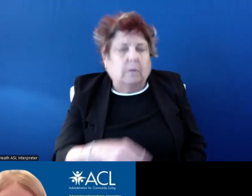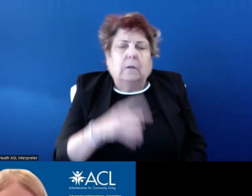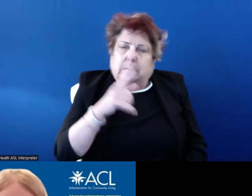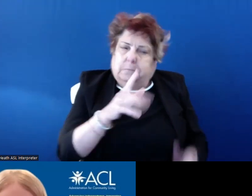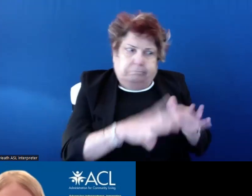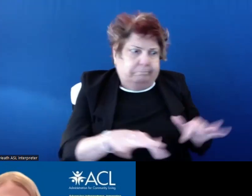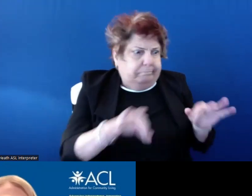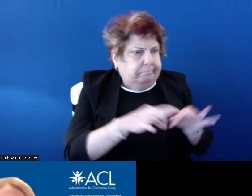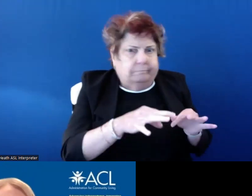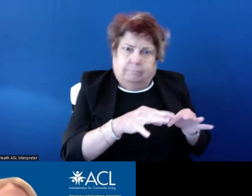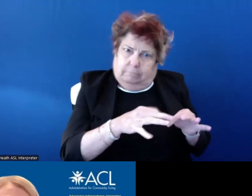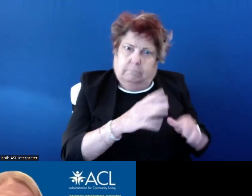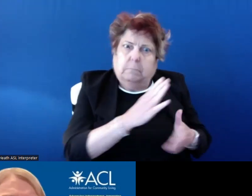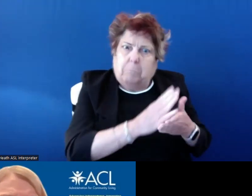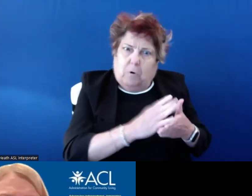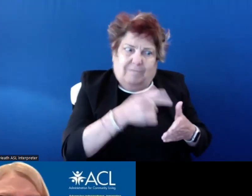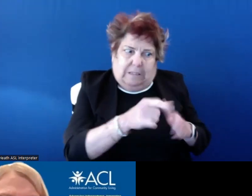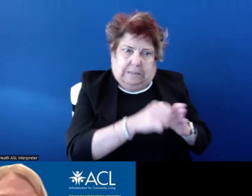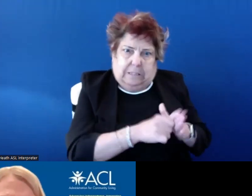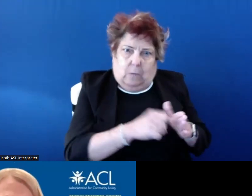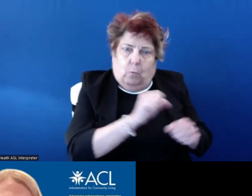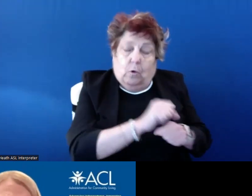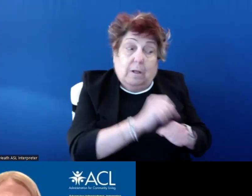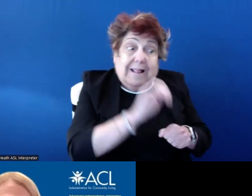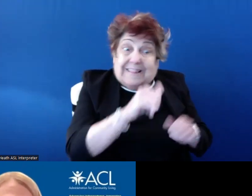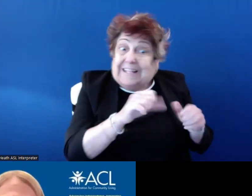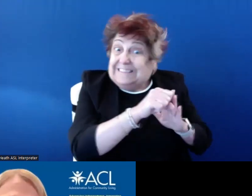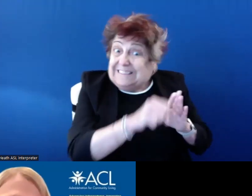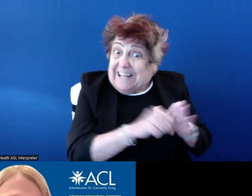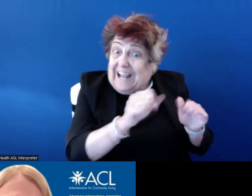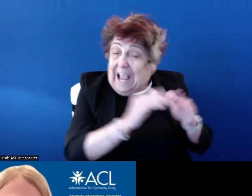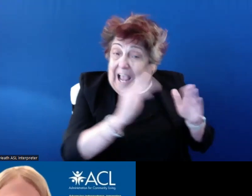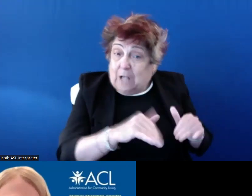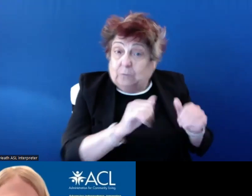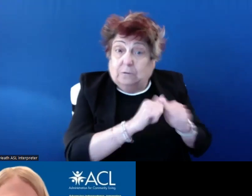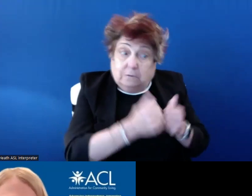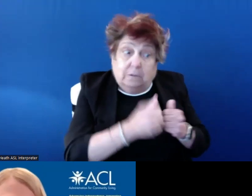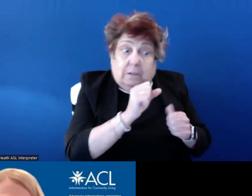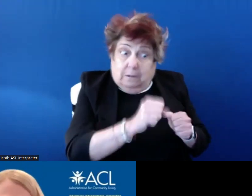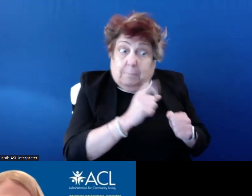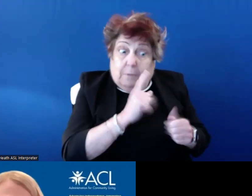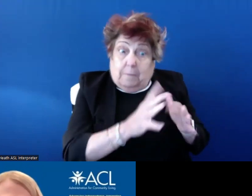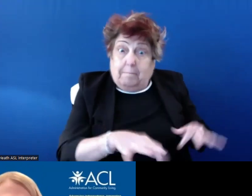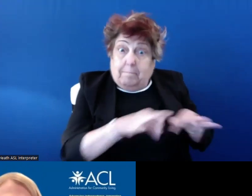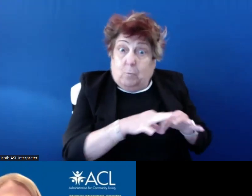agency, if you have one, it can play a critical role in how housing is administered within the state and then